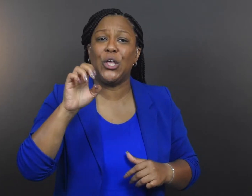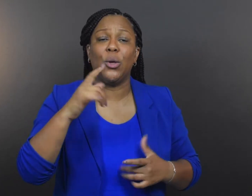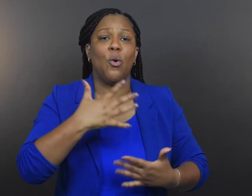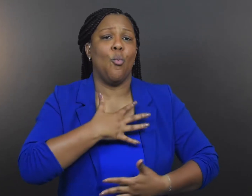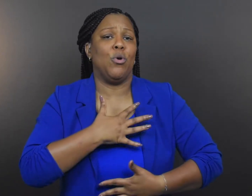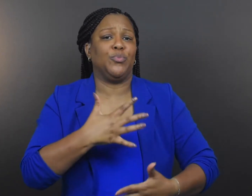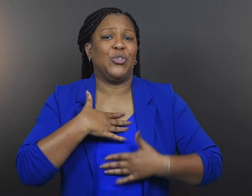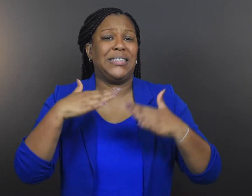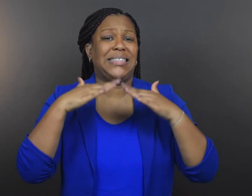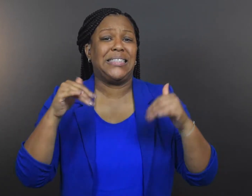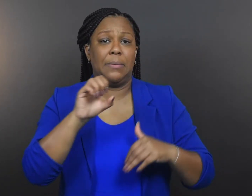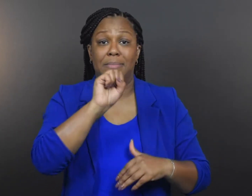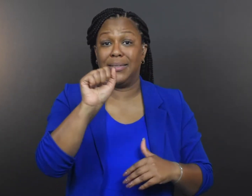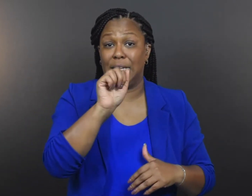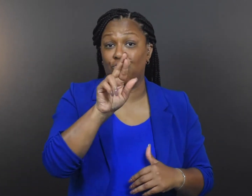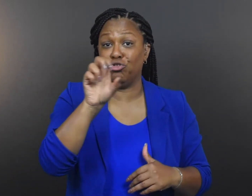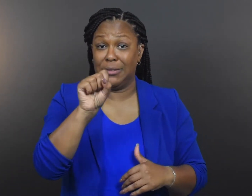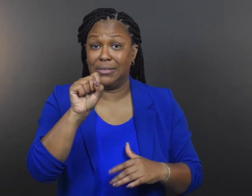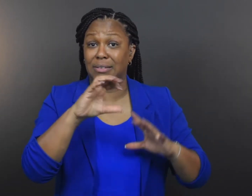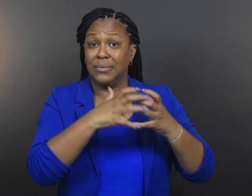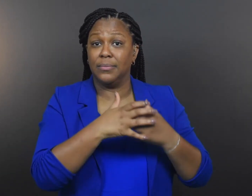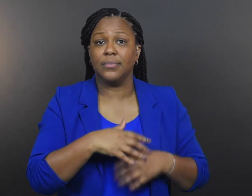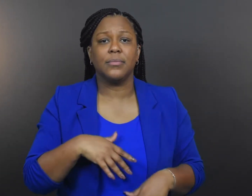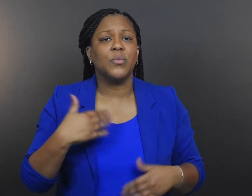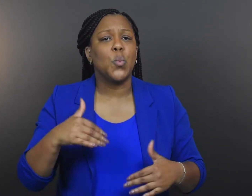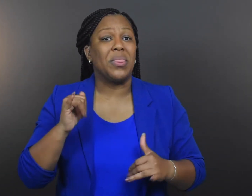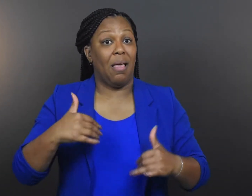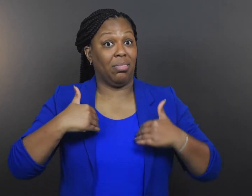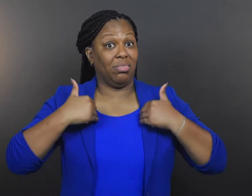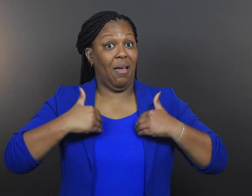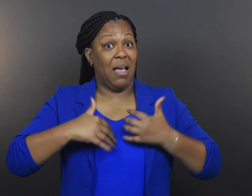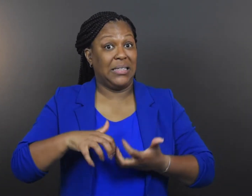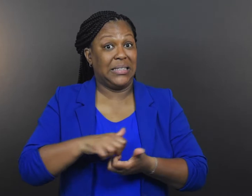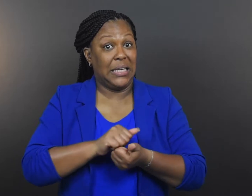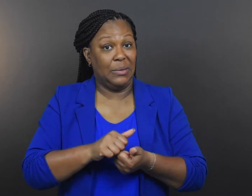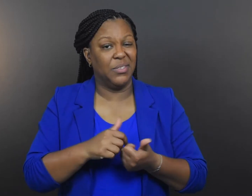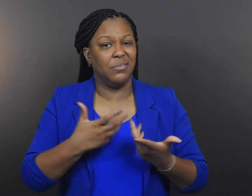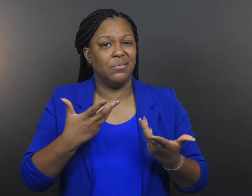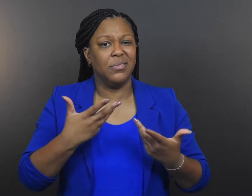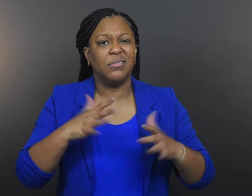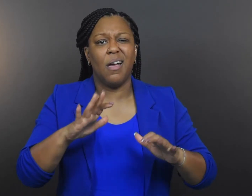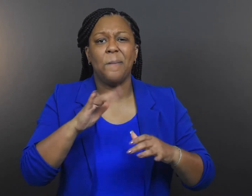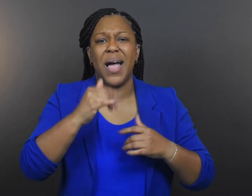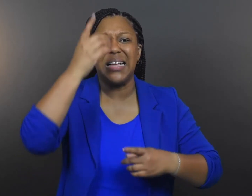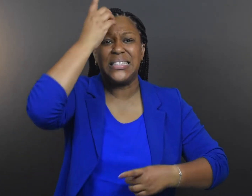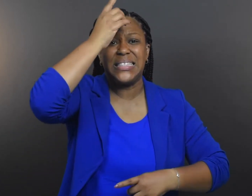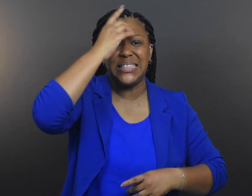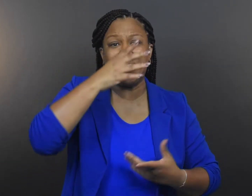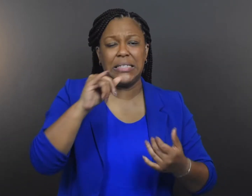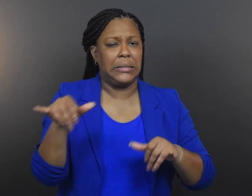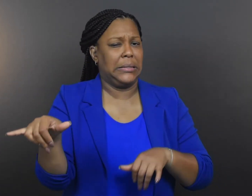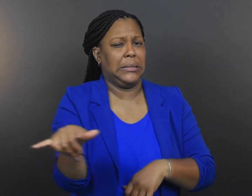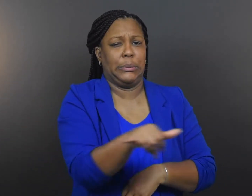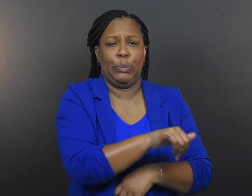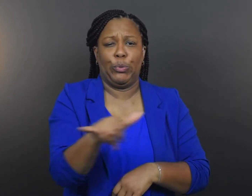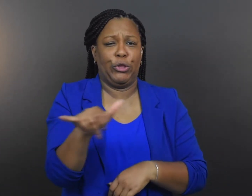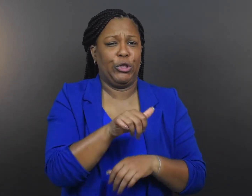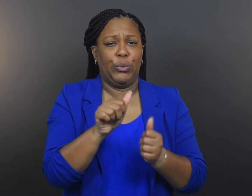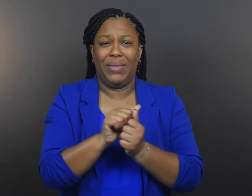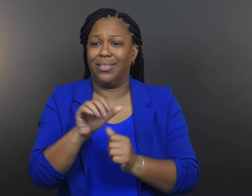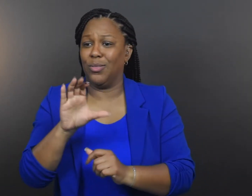Severe acute respiratory syndrome (SARS). The lung damage done by both diseases is similar,